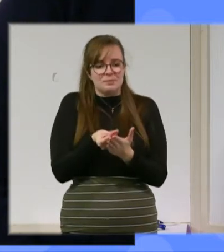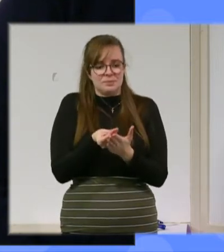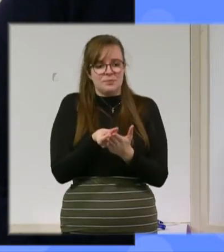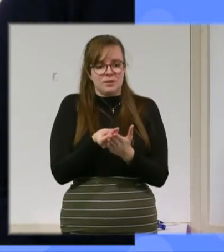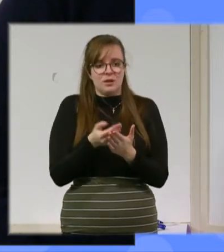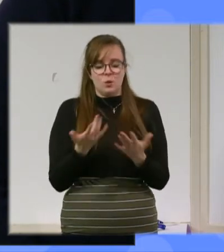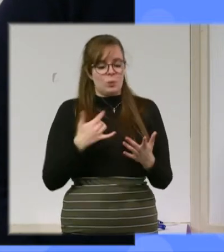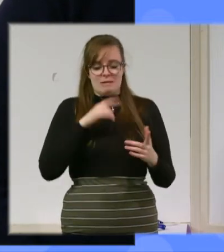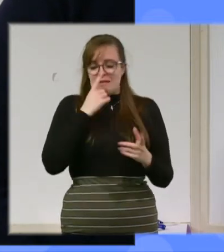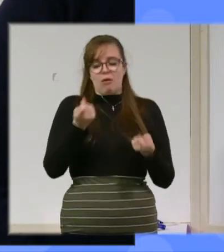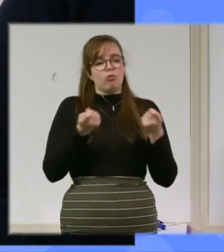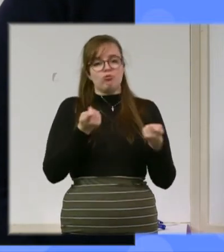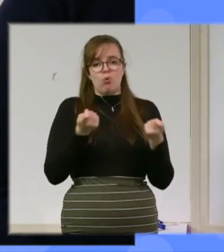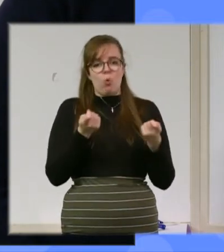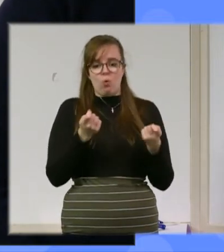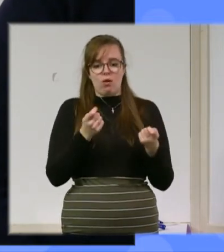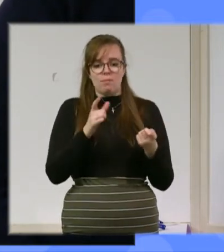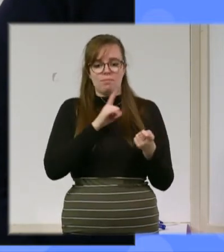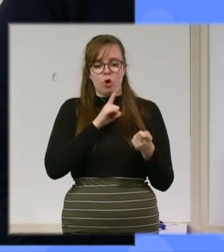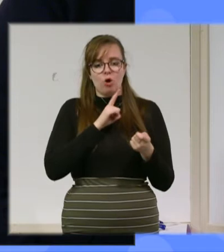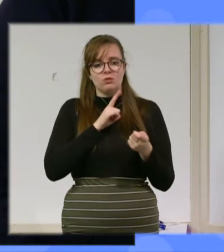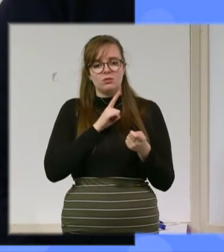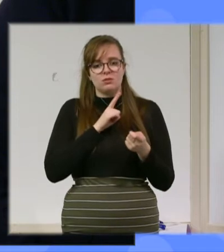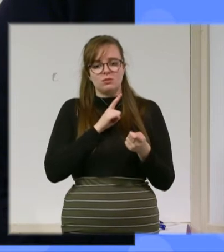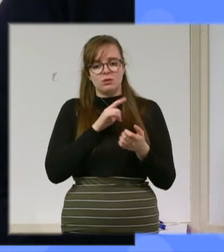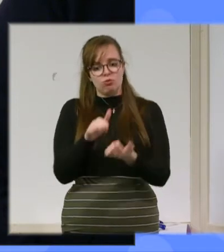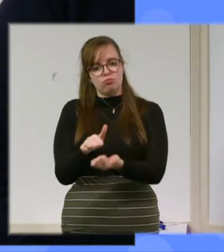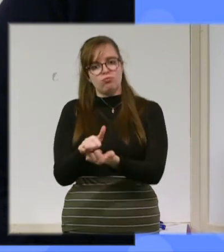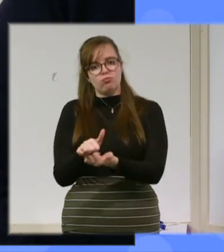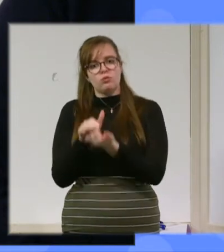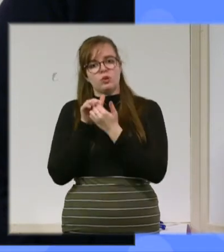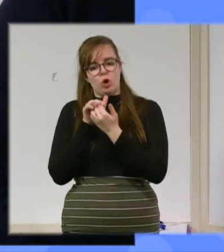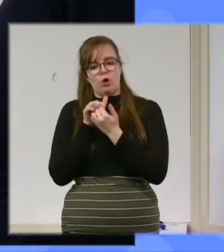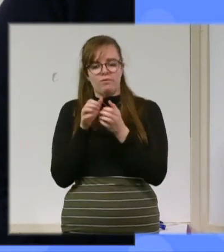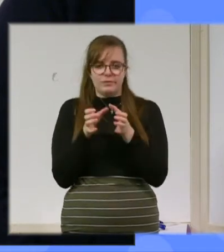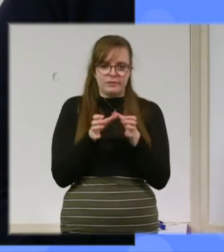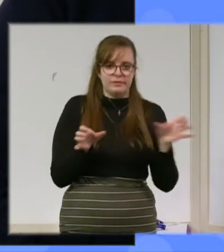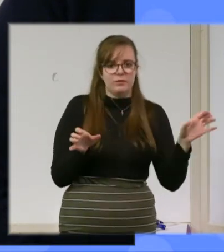to control because of the result that they reserved it devolved a settlement